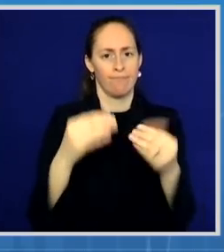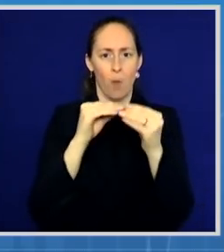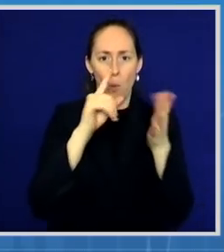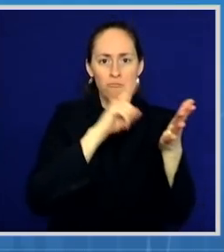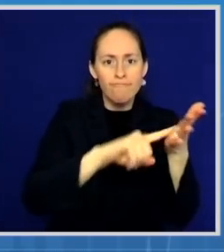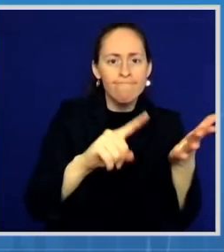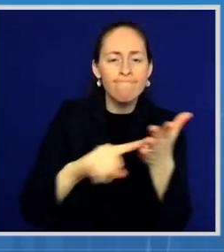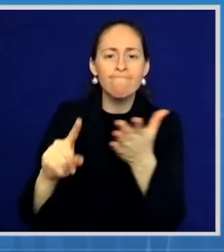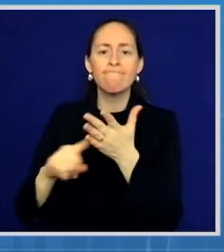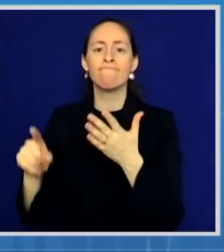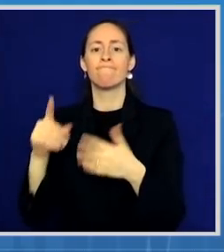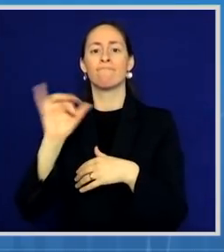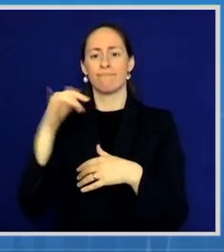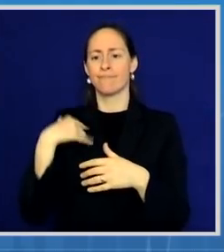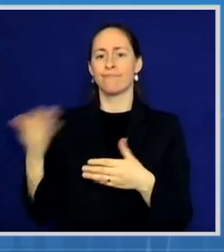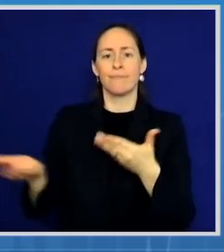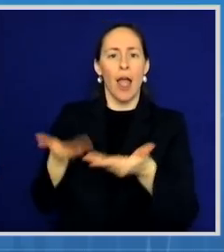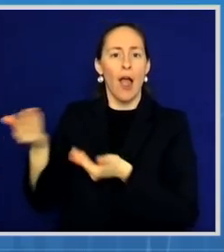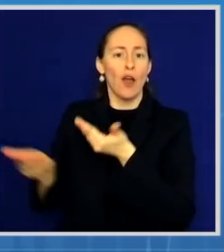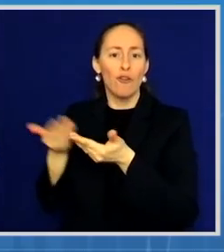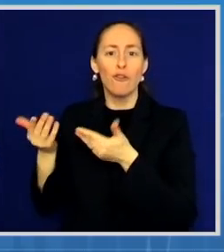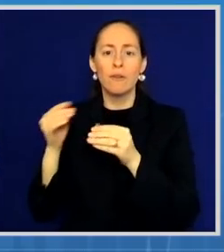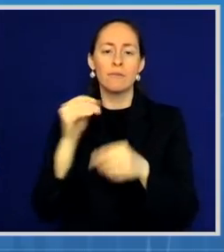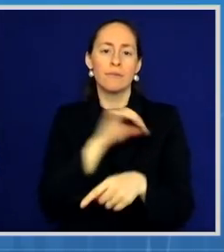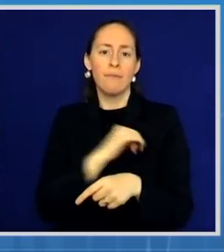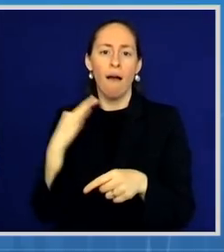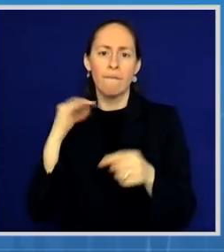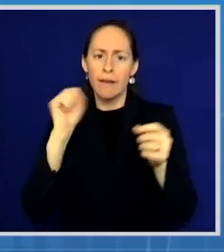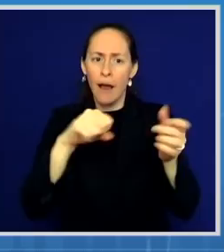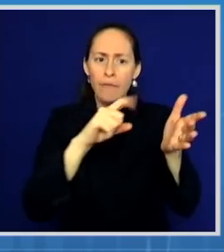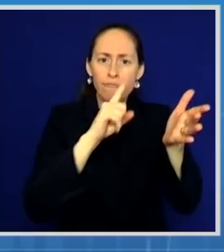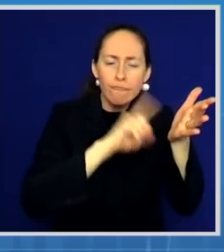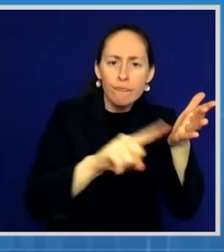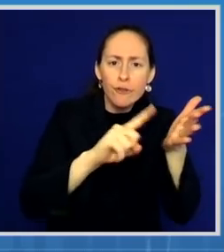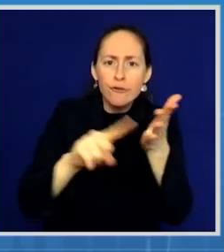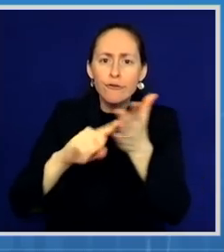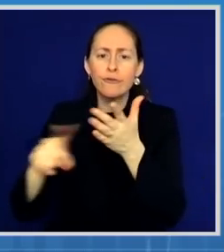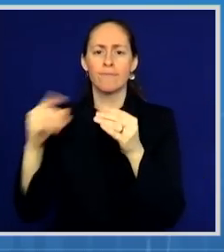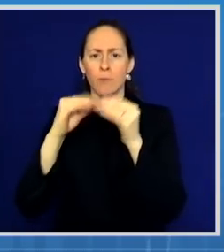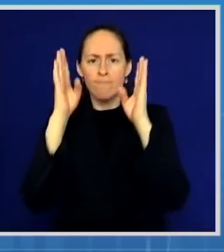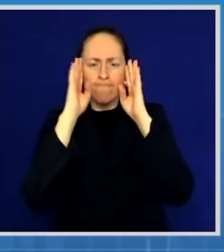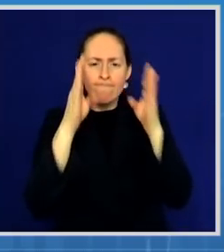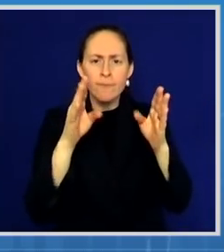genomic epidemiology, analytics, and disease surveillance. From a global perspective,